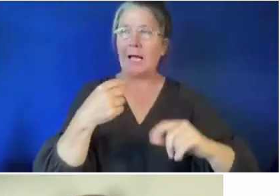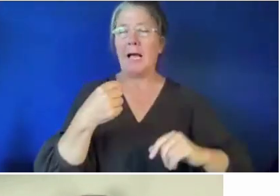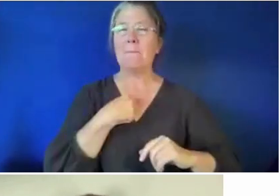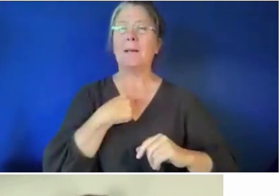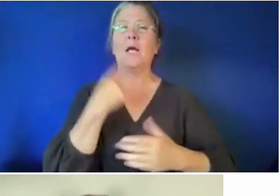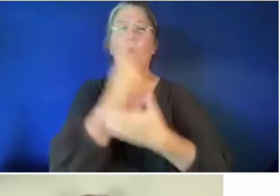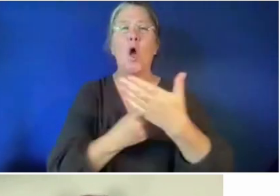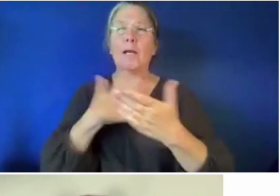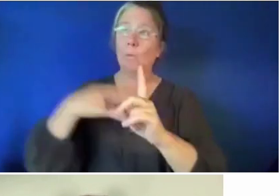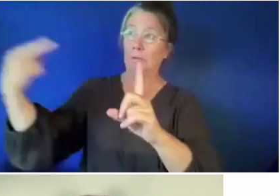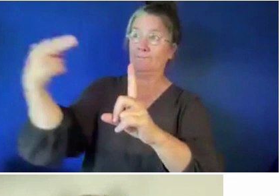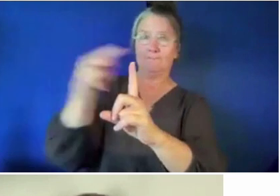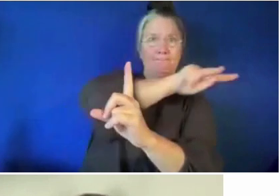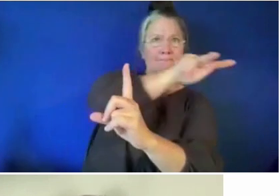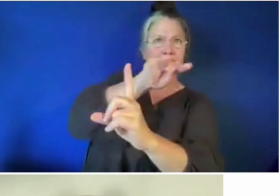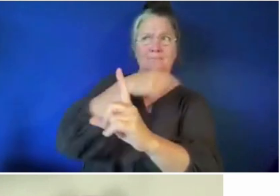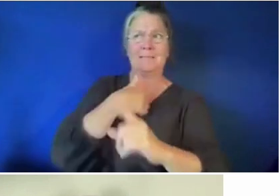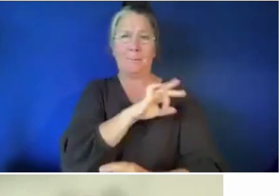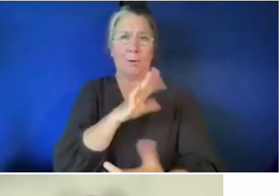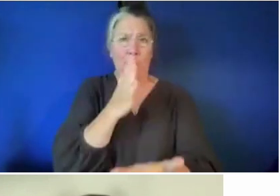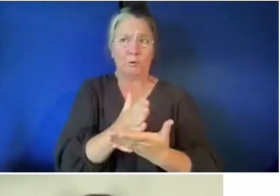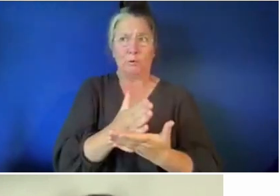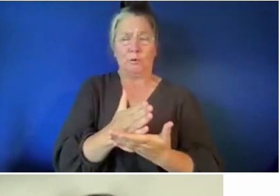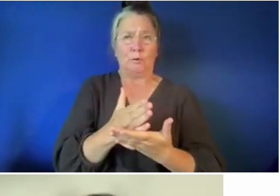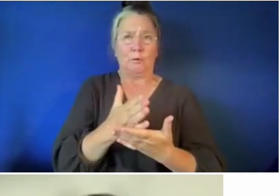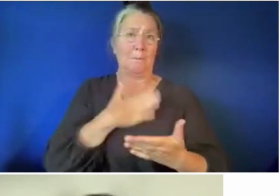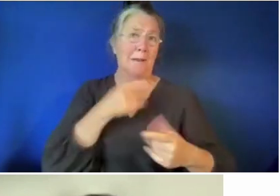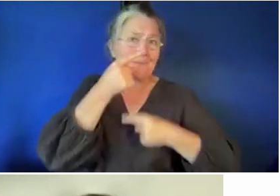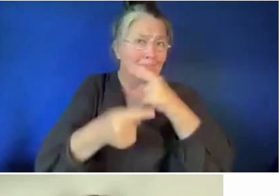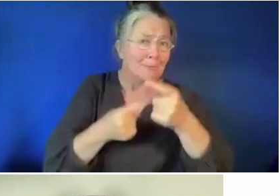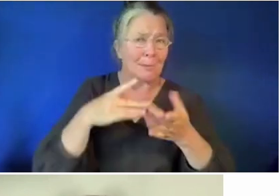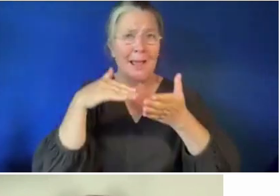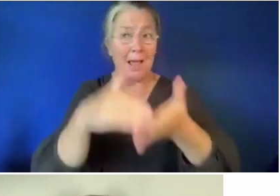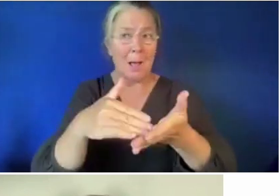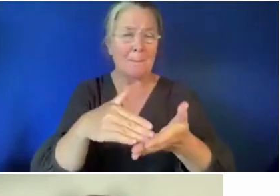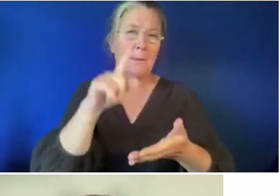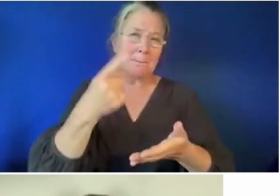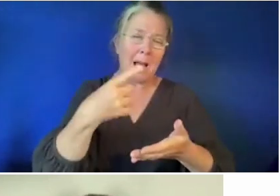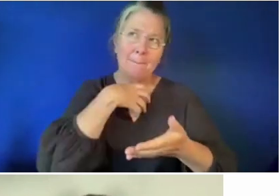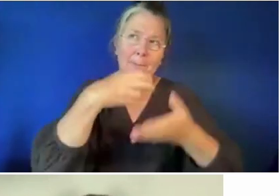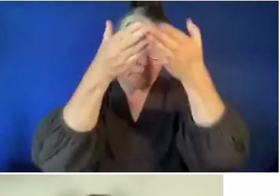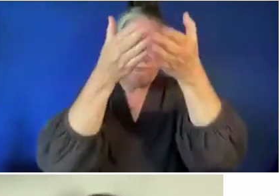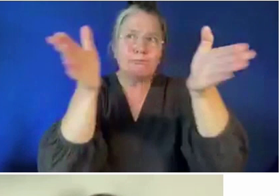not sure whether that's a helpful comment, Subho, but perhaps it's a view from our work.